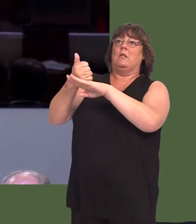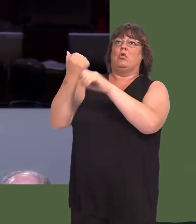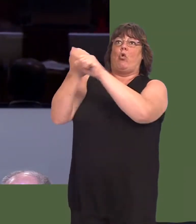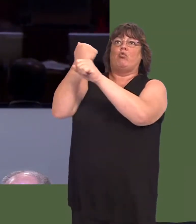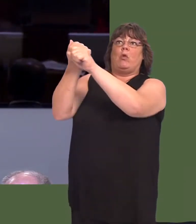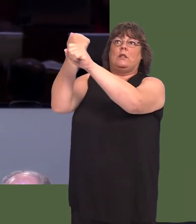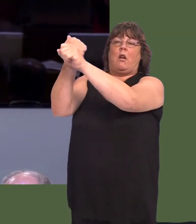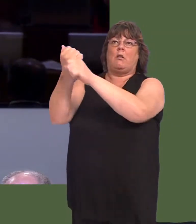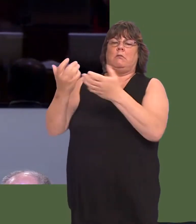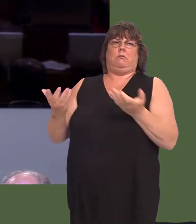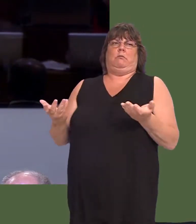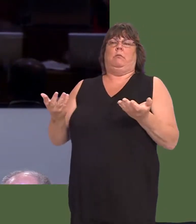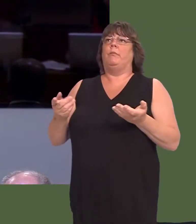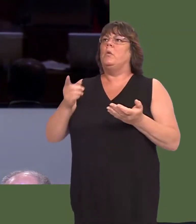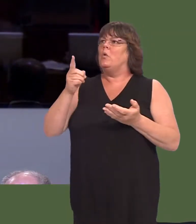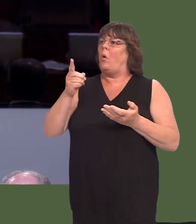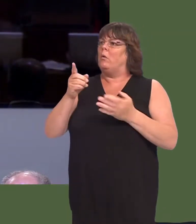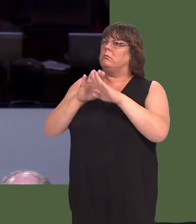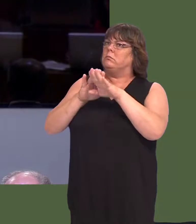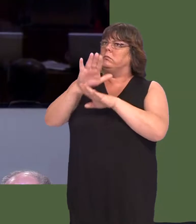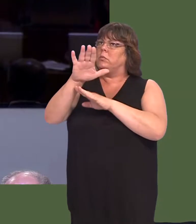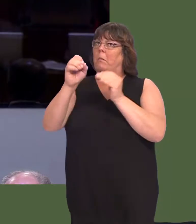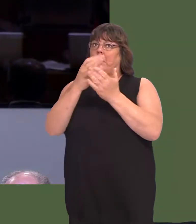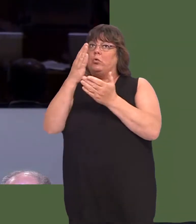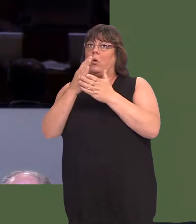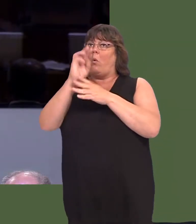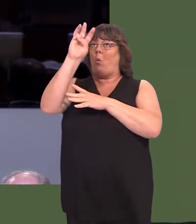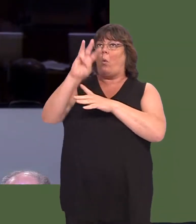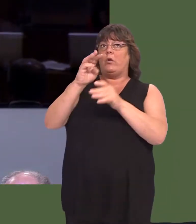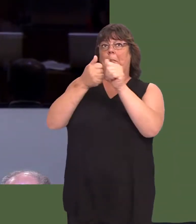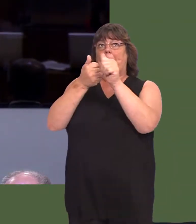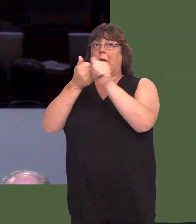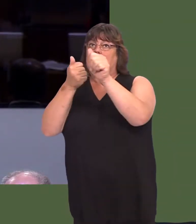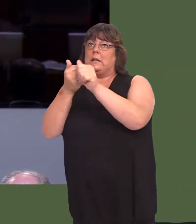So, going forward, what can you do to ensure that Welsh companies benefit far more from